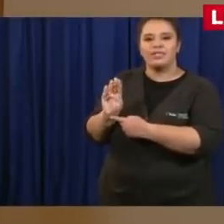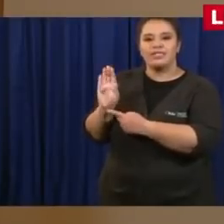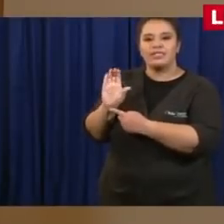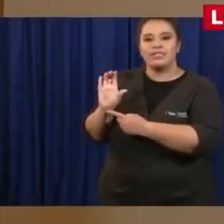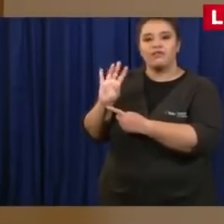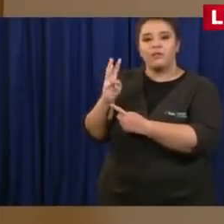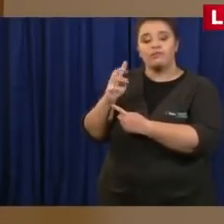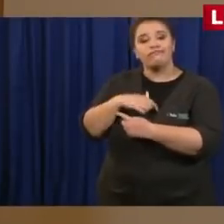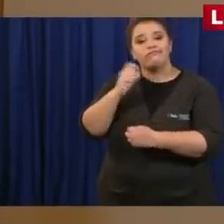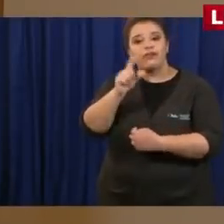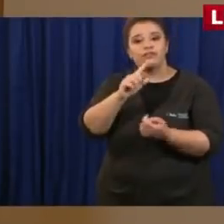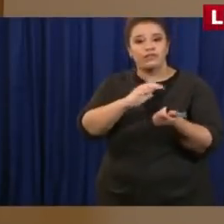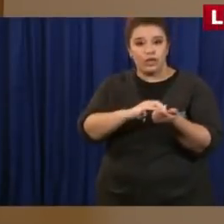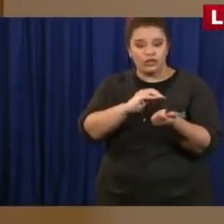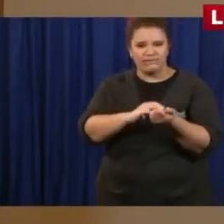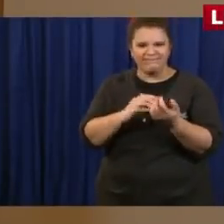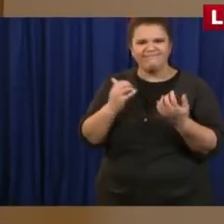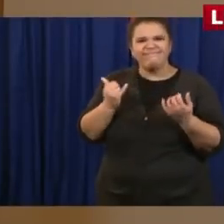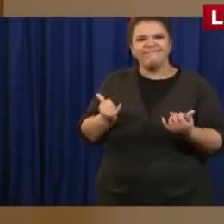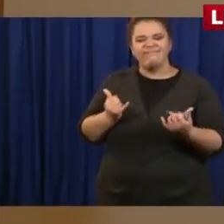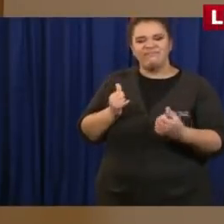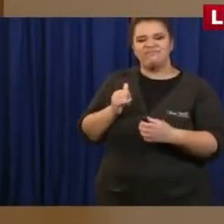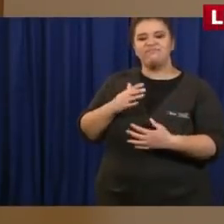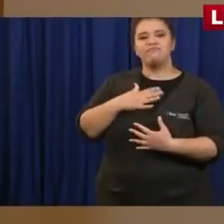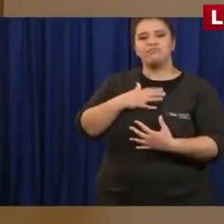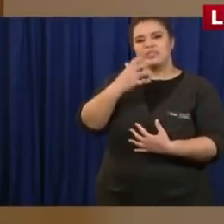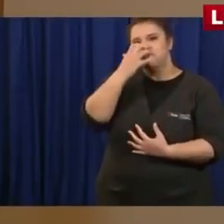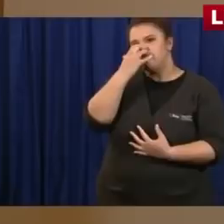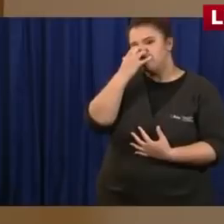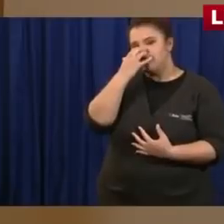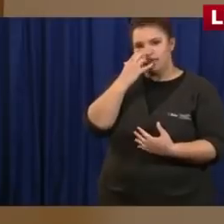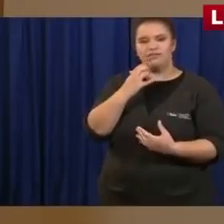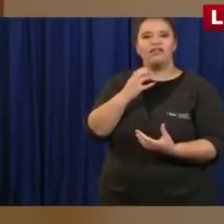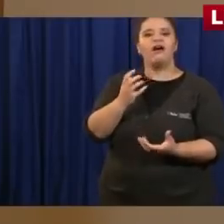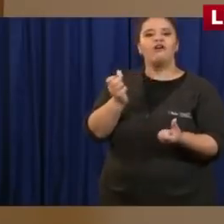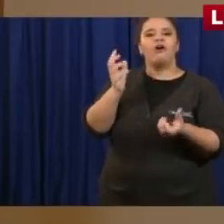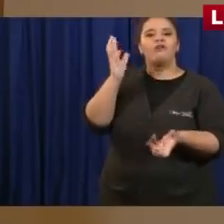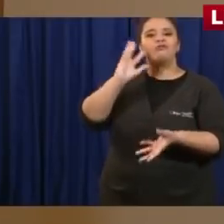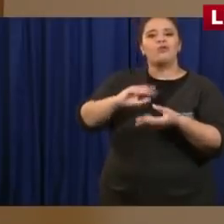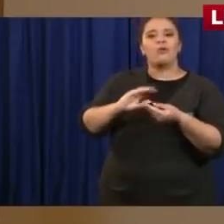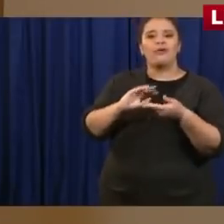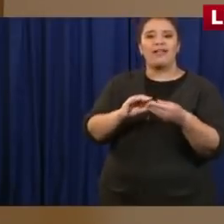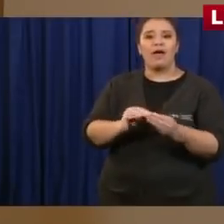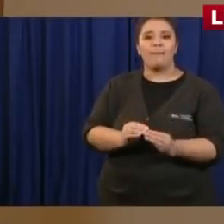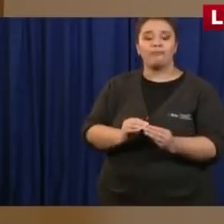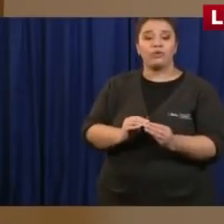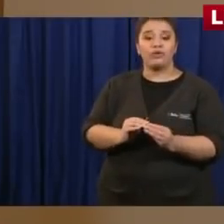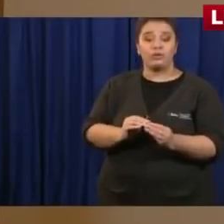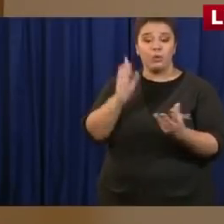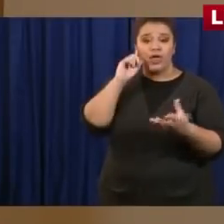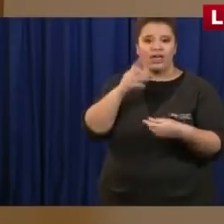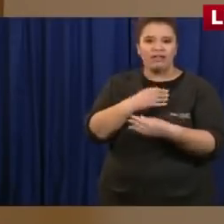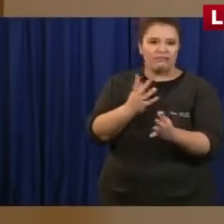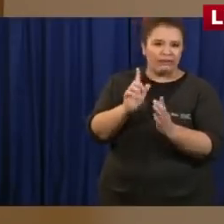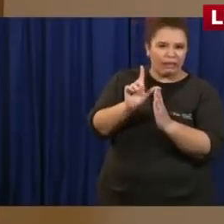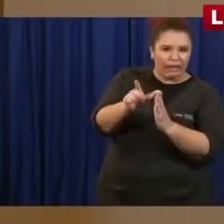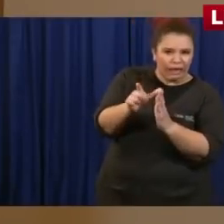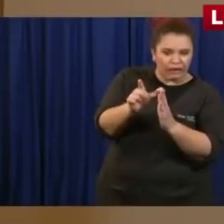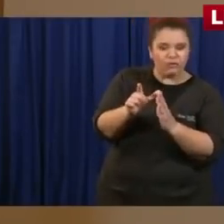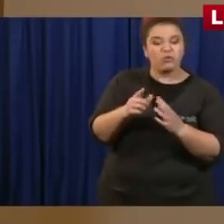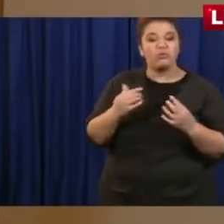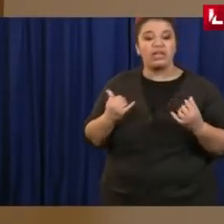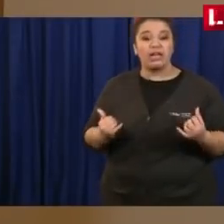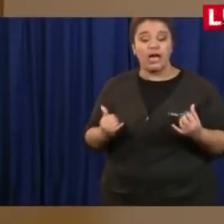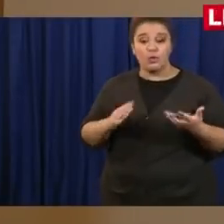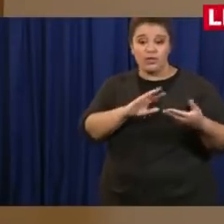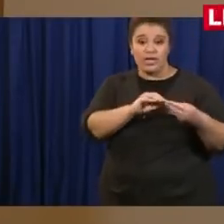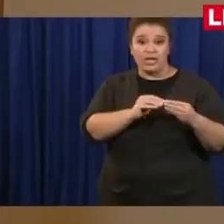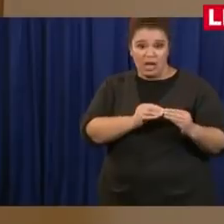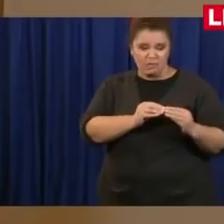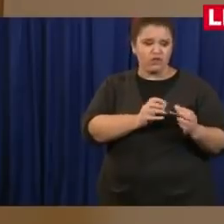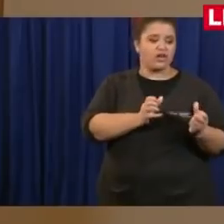THE REPORT ON VENTILATORS IS NOT DUE FOR A COUPLE MORE HOURS.